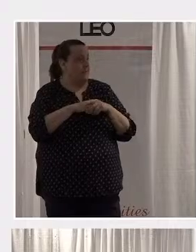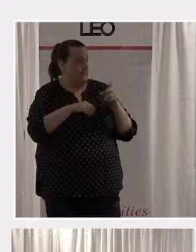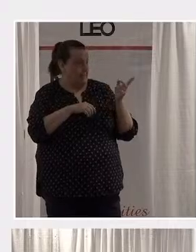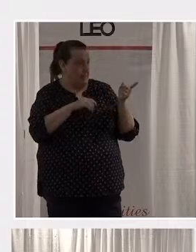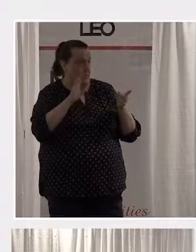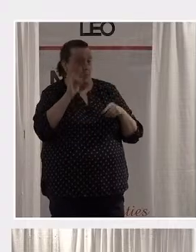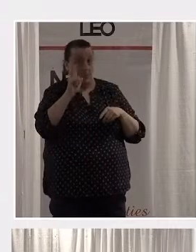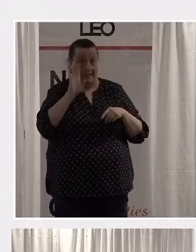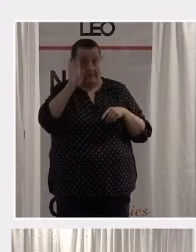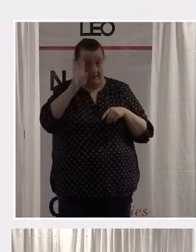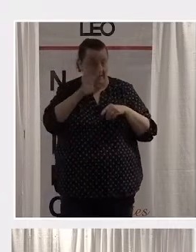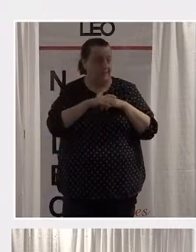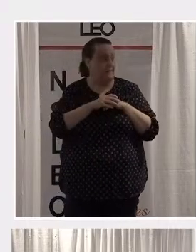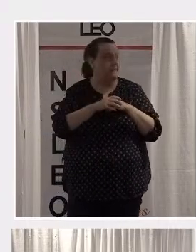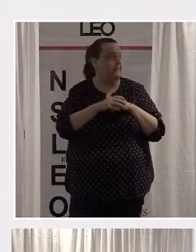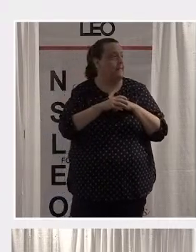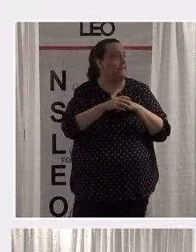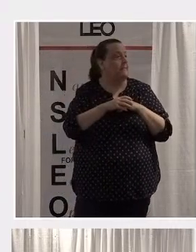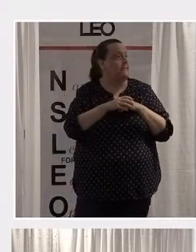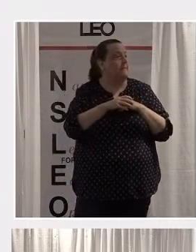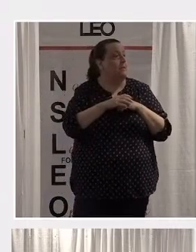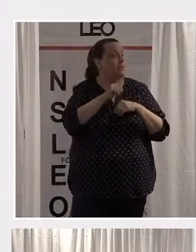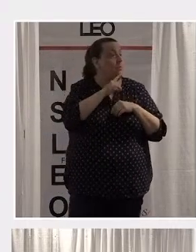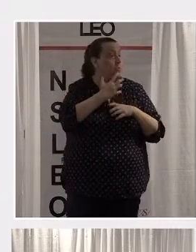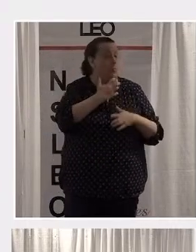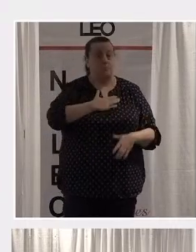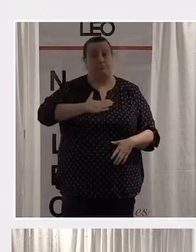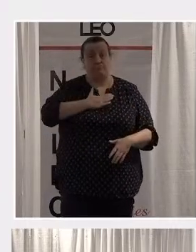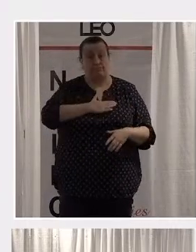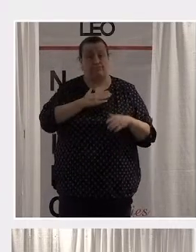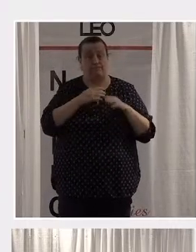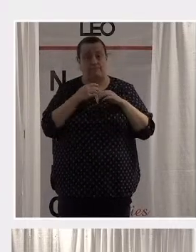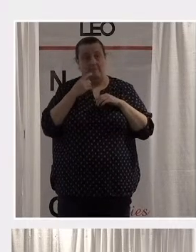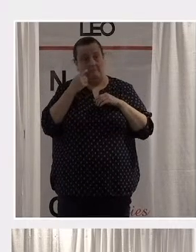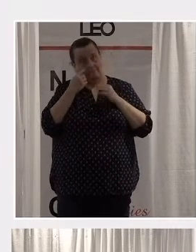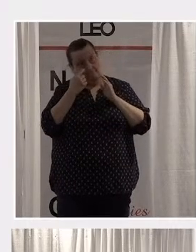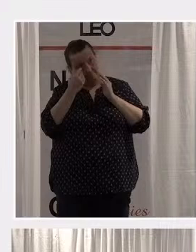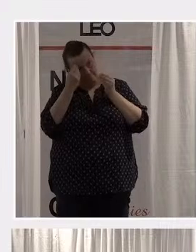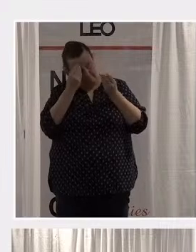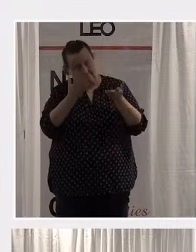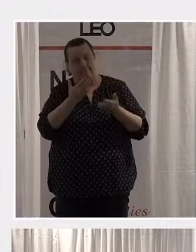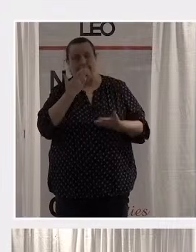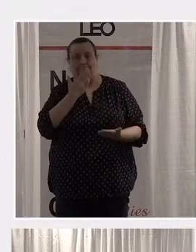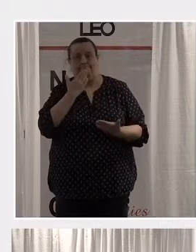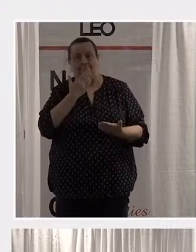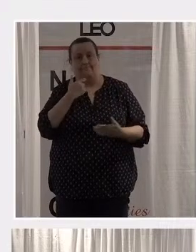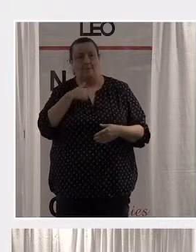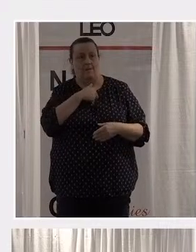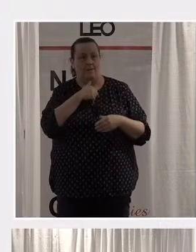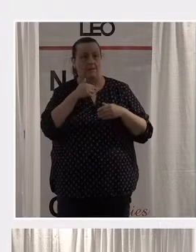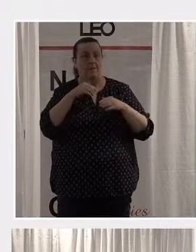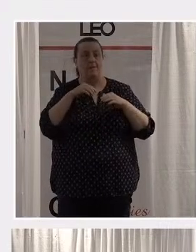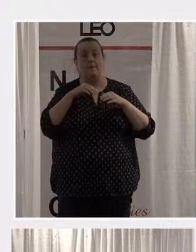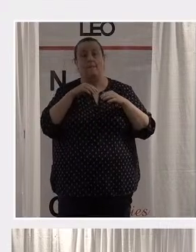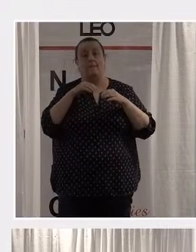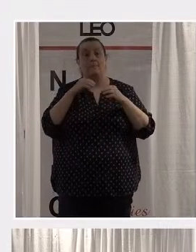WE WOULD ALSO LIKE TO EXTEND OUR APPRECIATION TO OUR PARTNERS, THE ACCESSIBILITY DIRECTORATE,